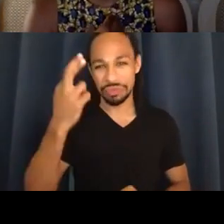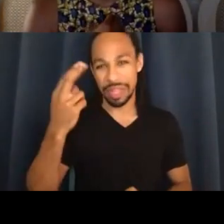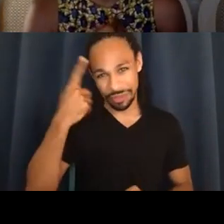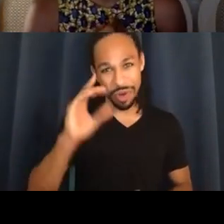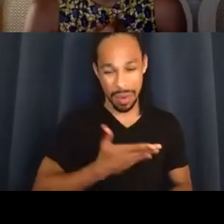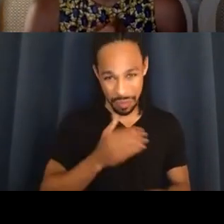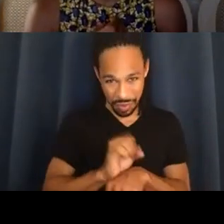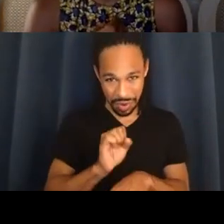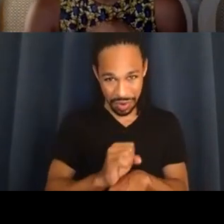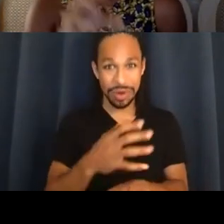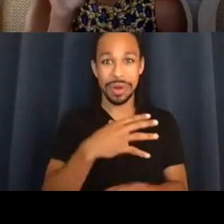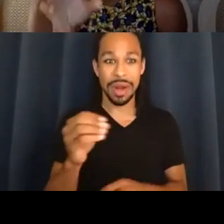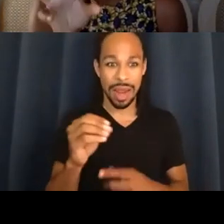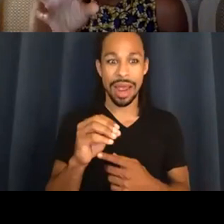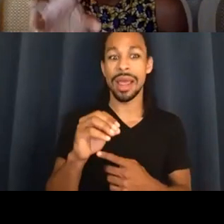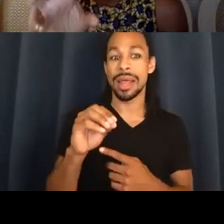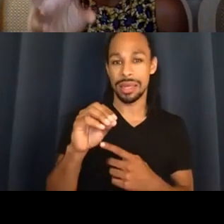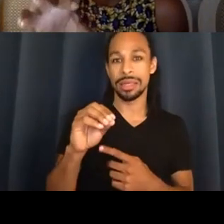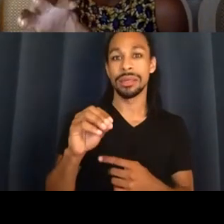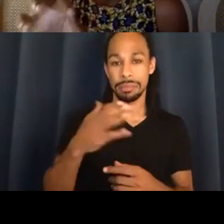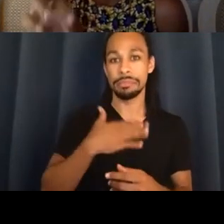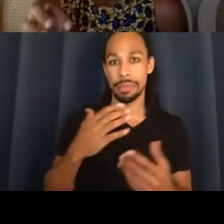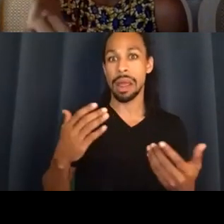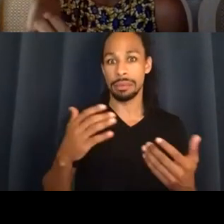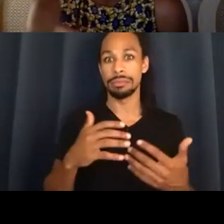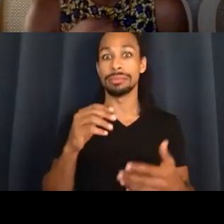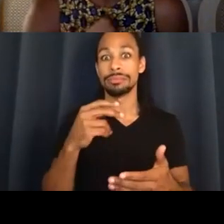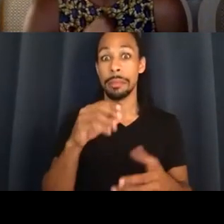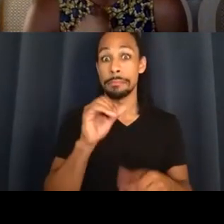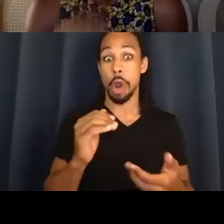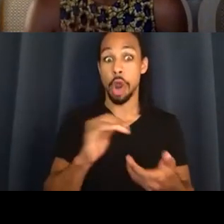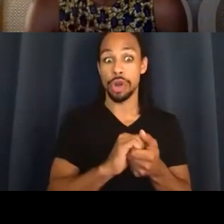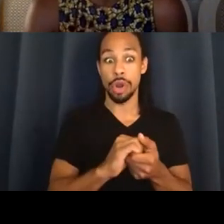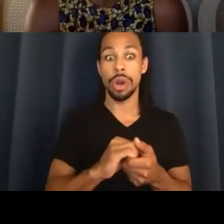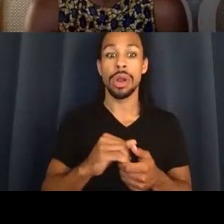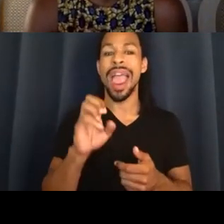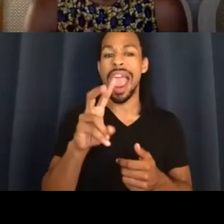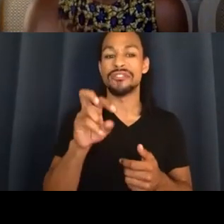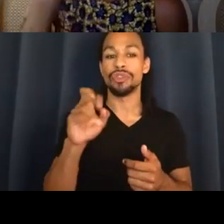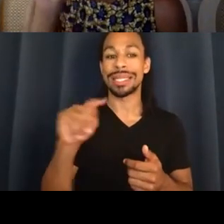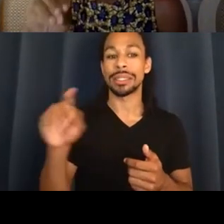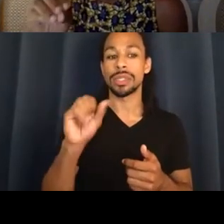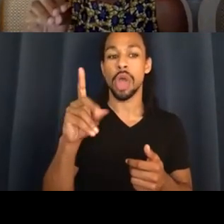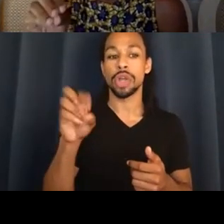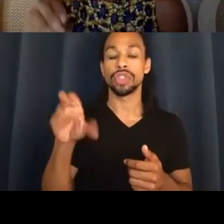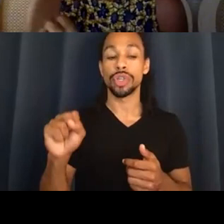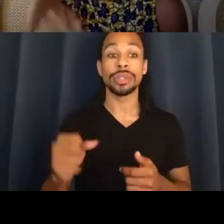and Everett Saunders is how important cross sector is going to be to our perpetuity as artists.